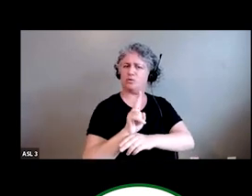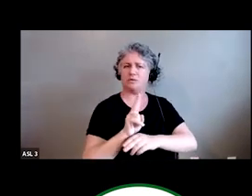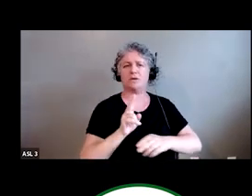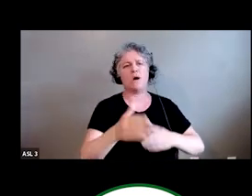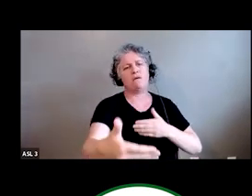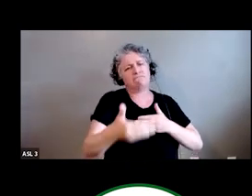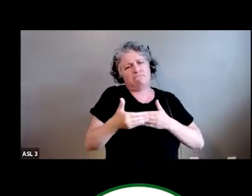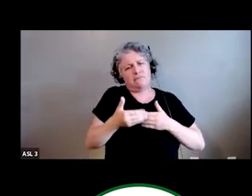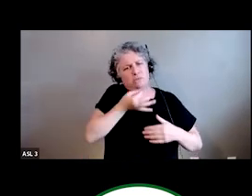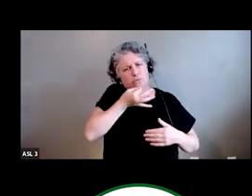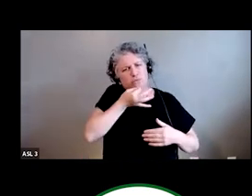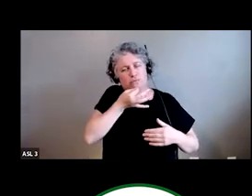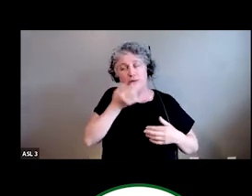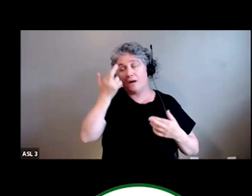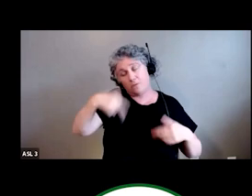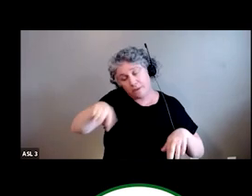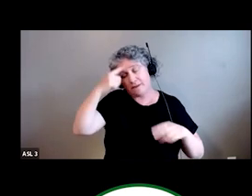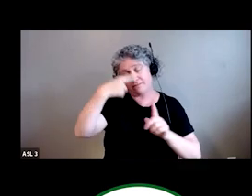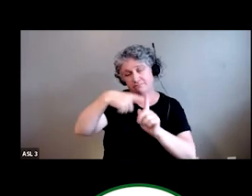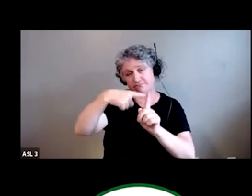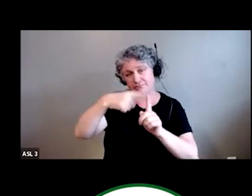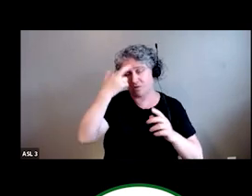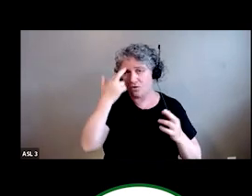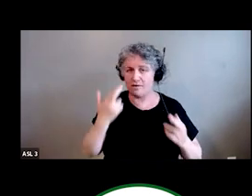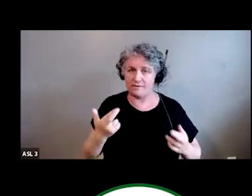hopefully soon be in a better position than we ever have been.